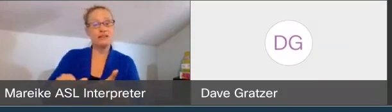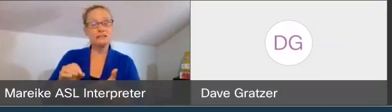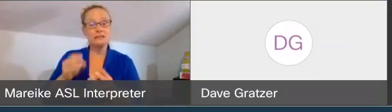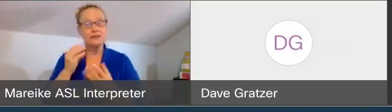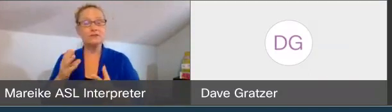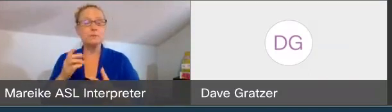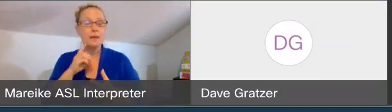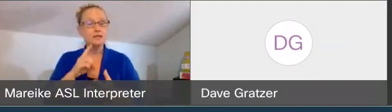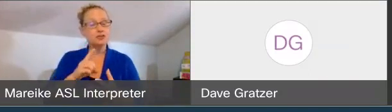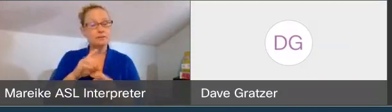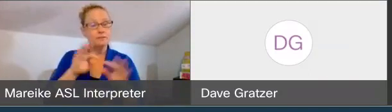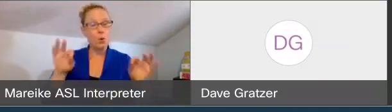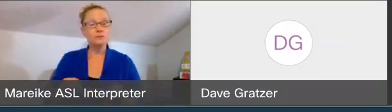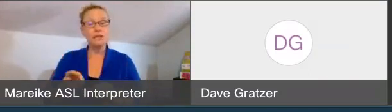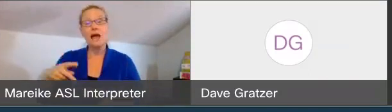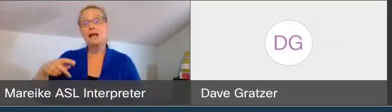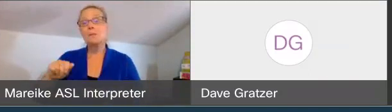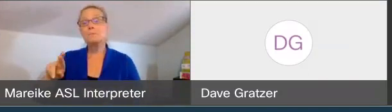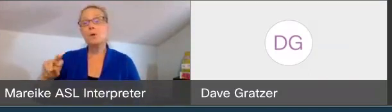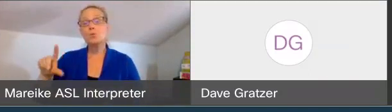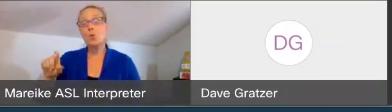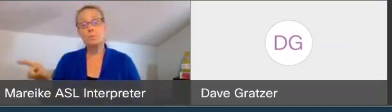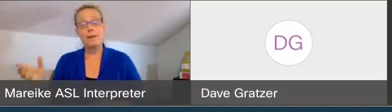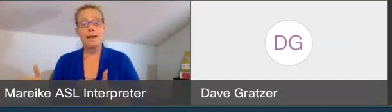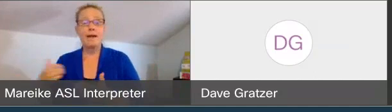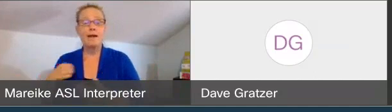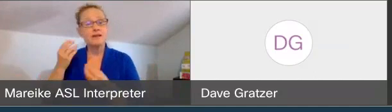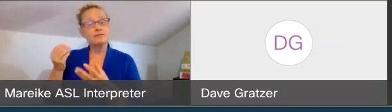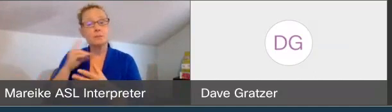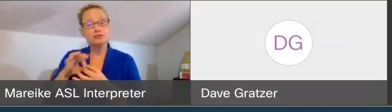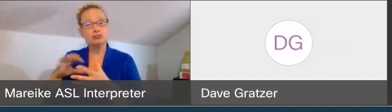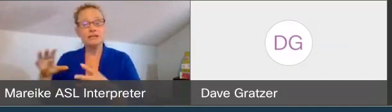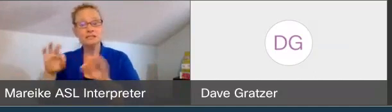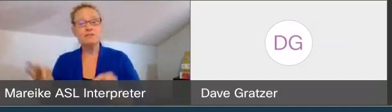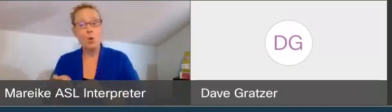they might have a release form that they can get their probationers to sign, but it gets to the